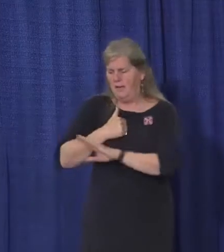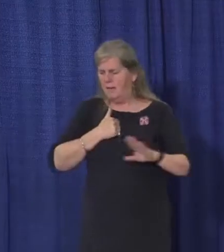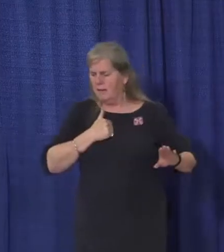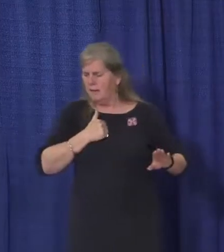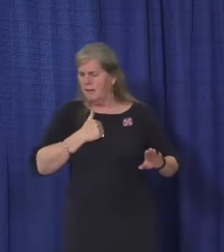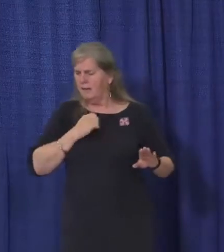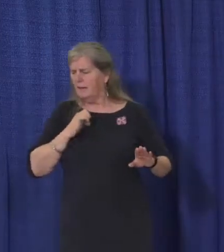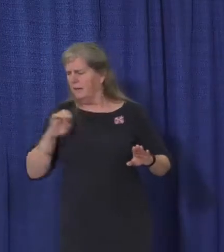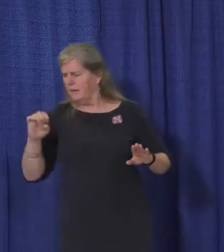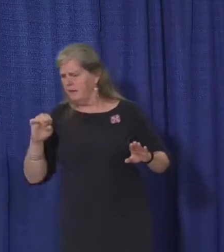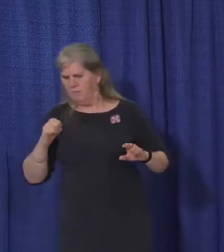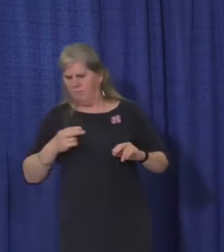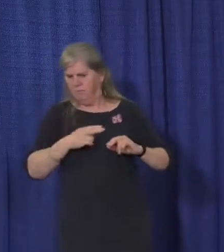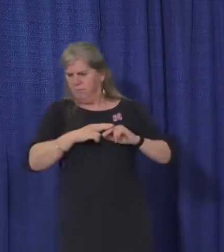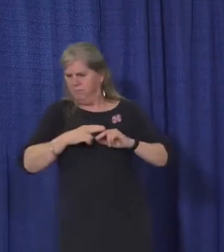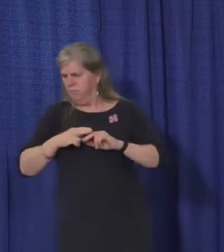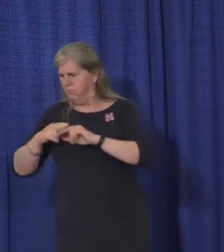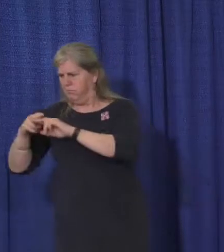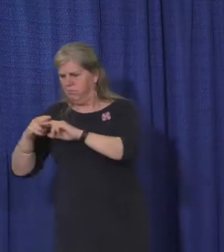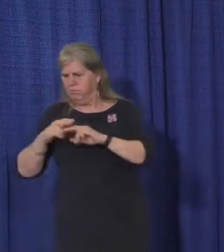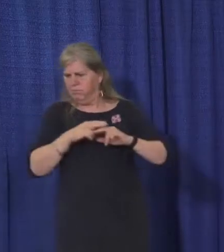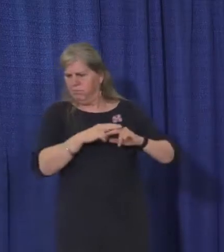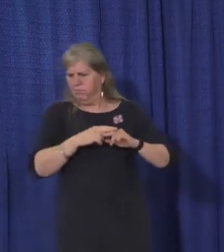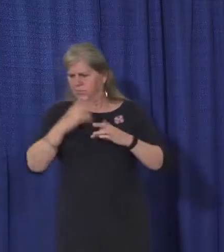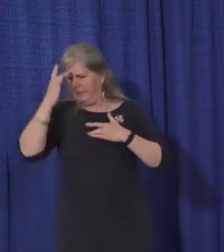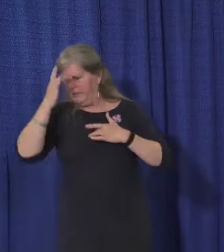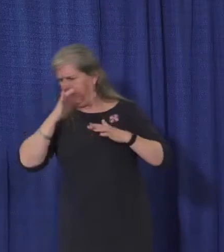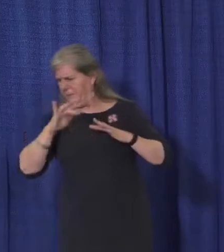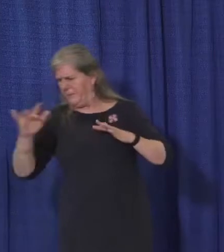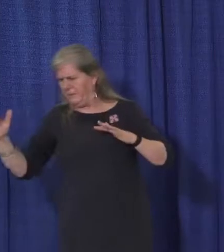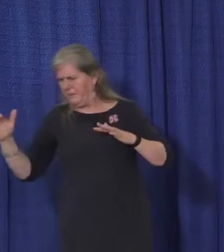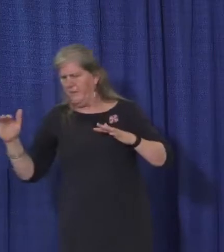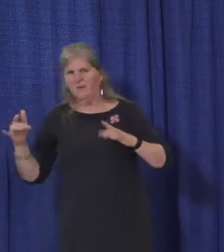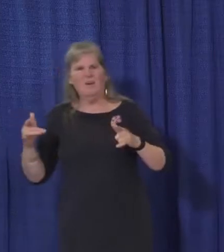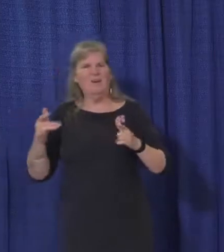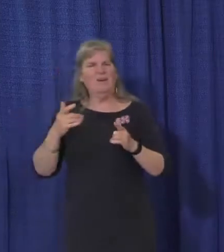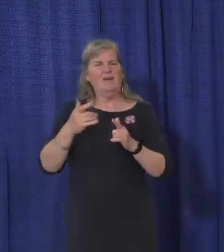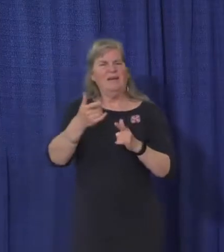the east struggle with increasing case counts.